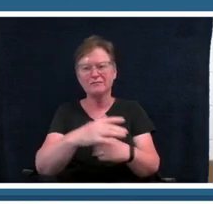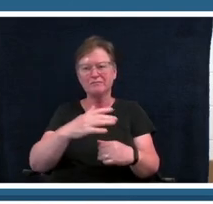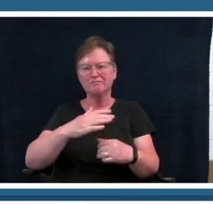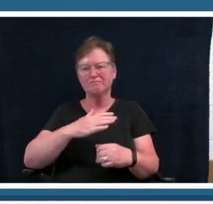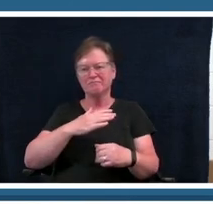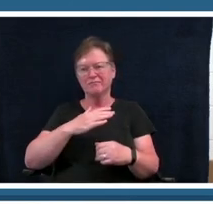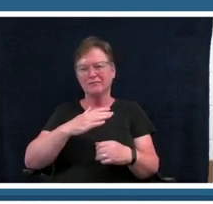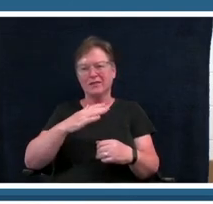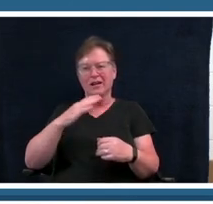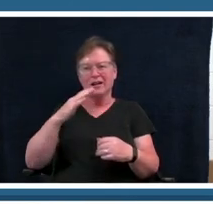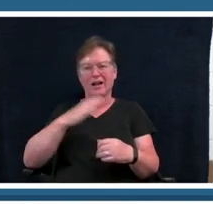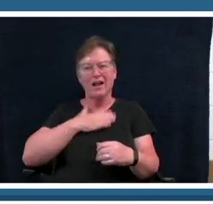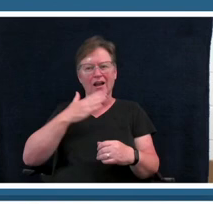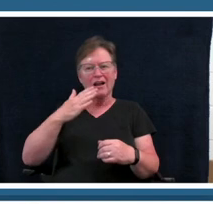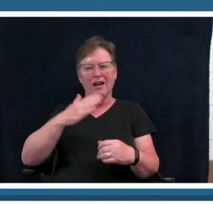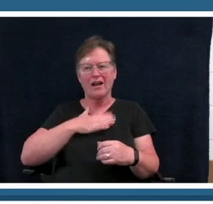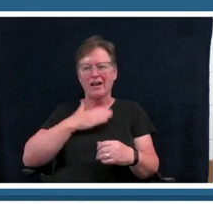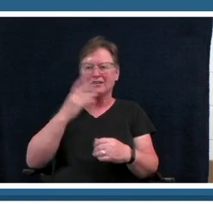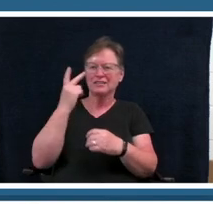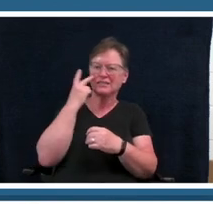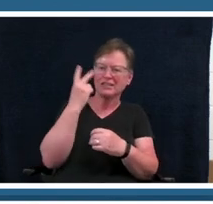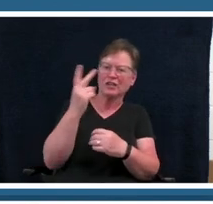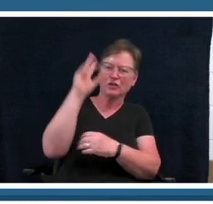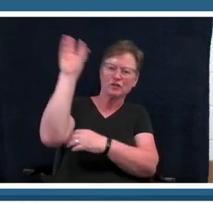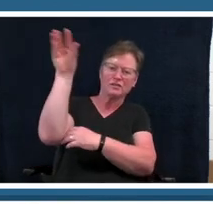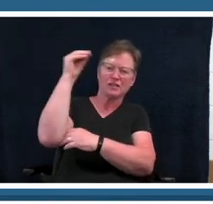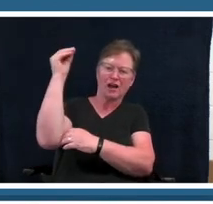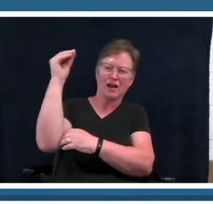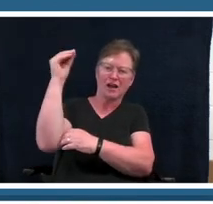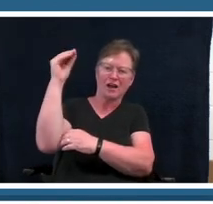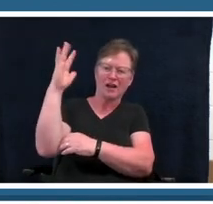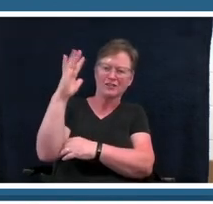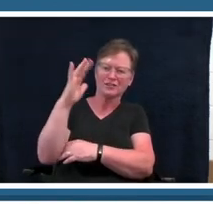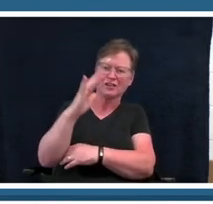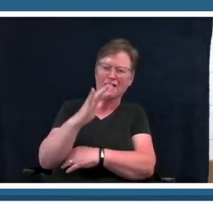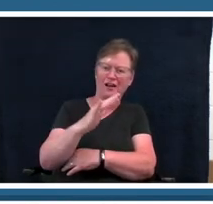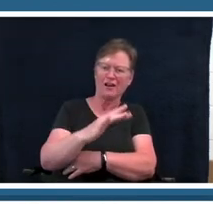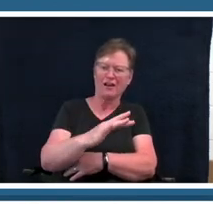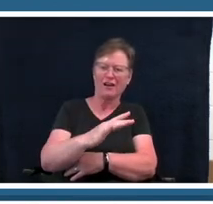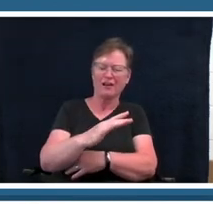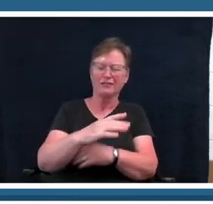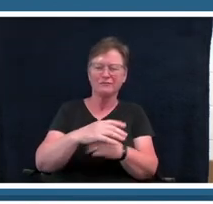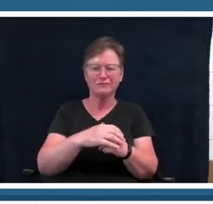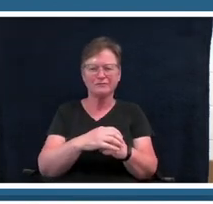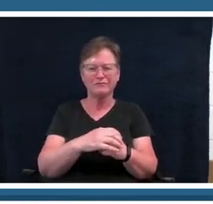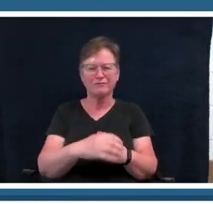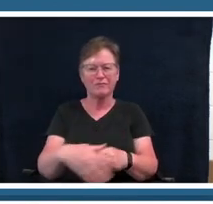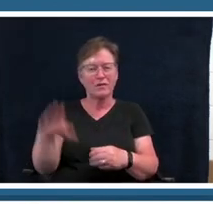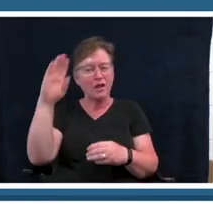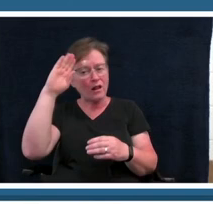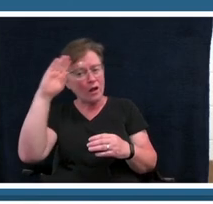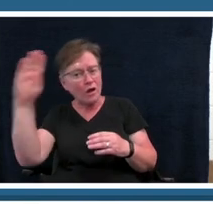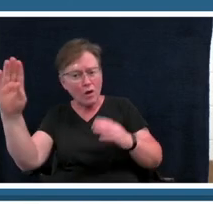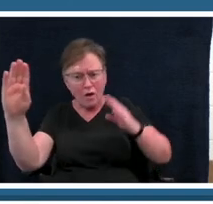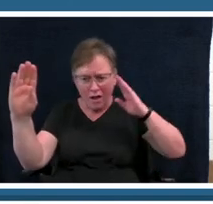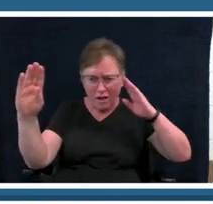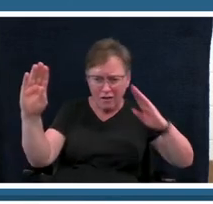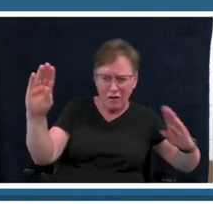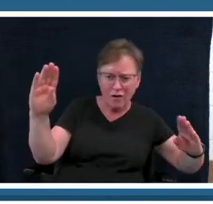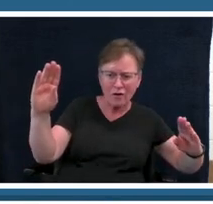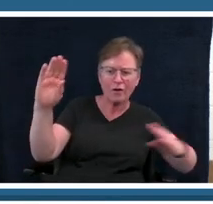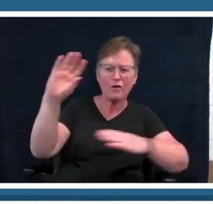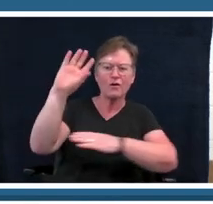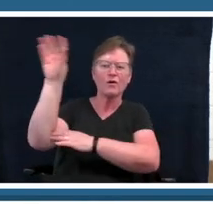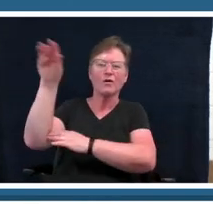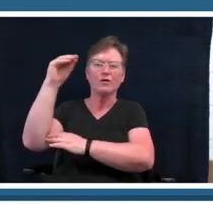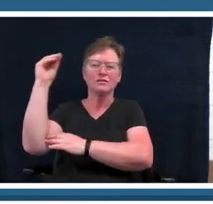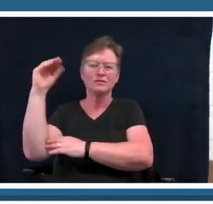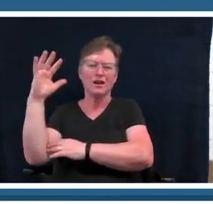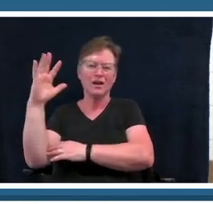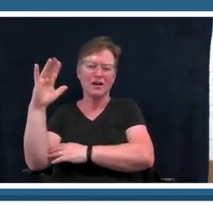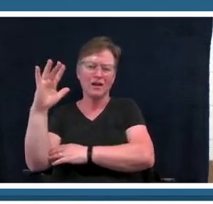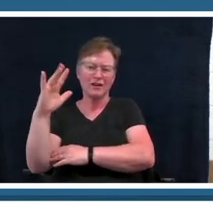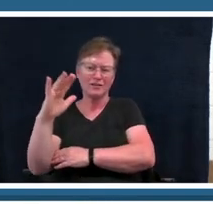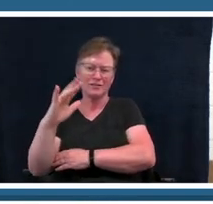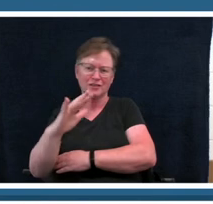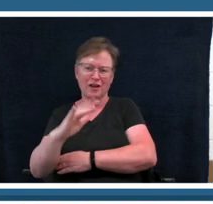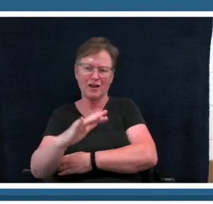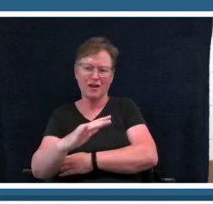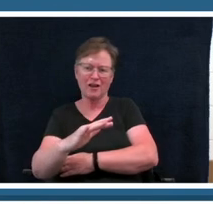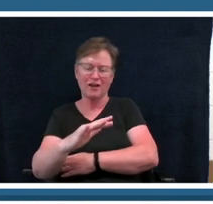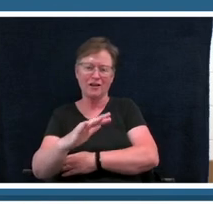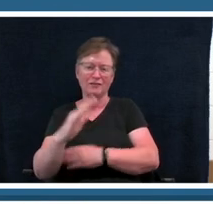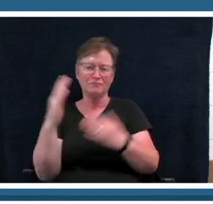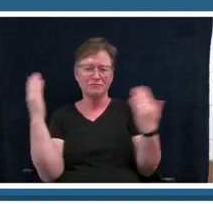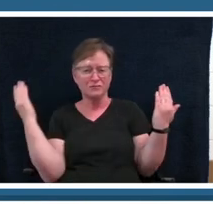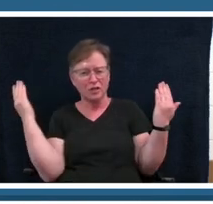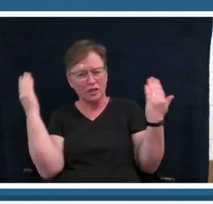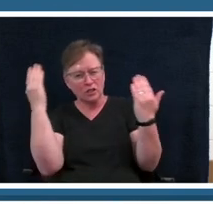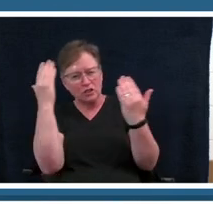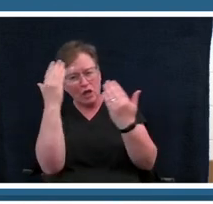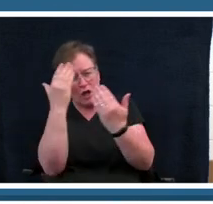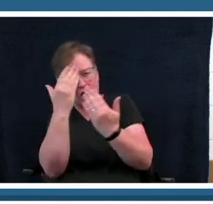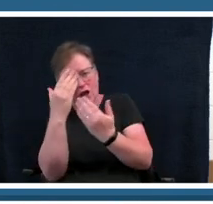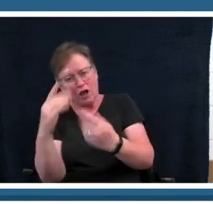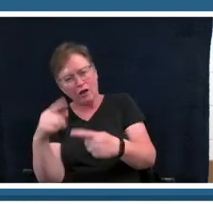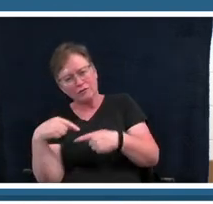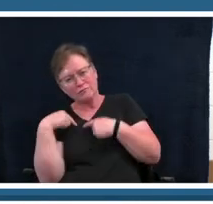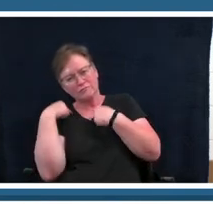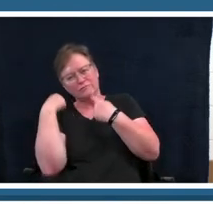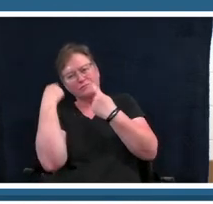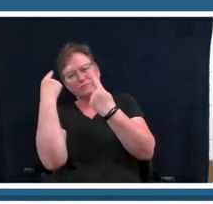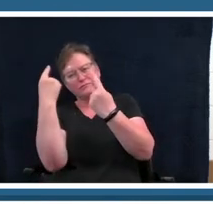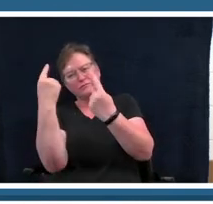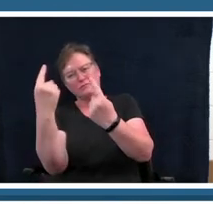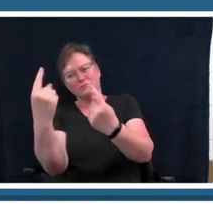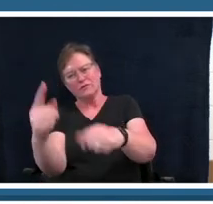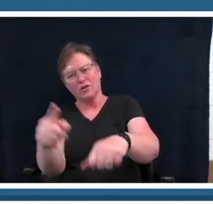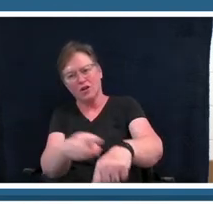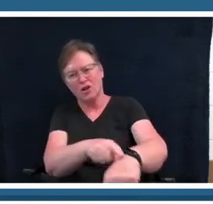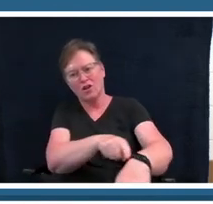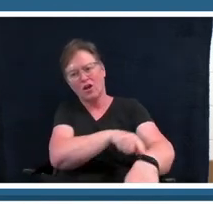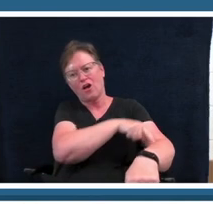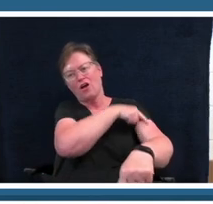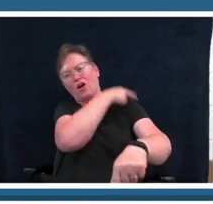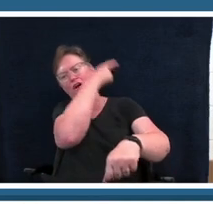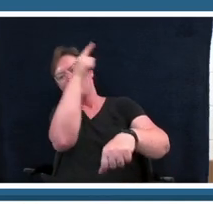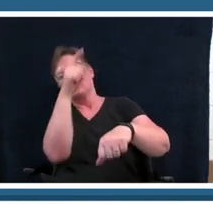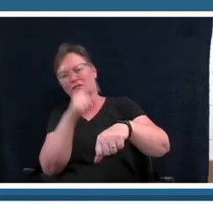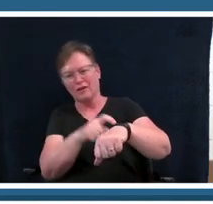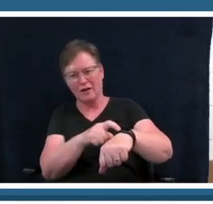i'm so glad to see you sir